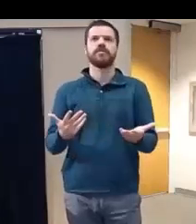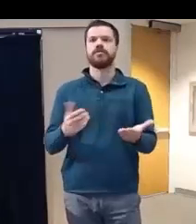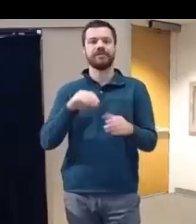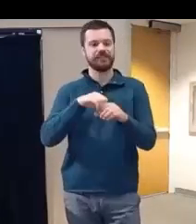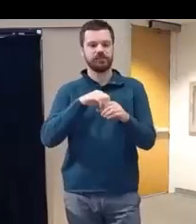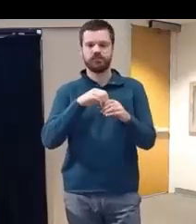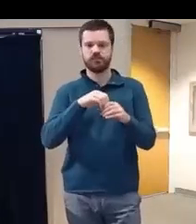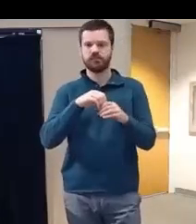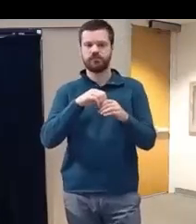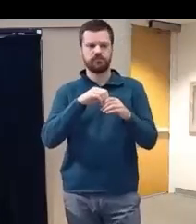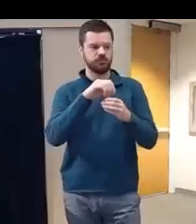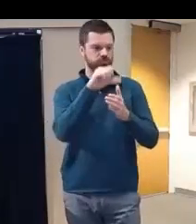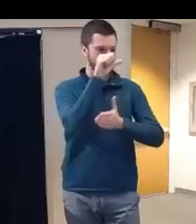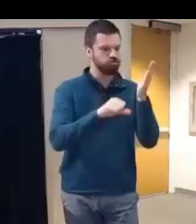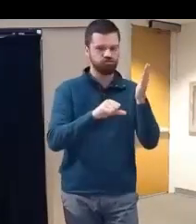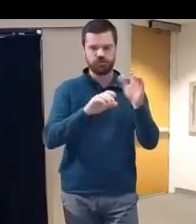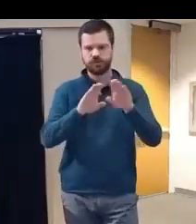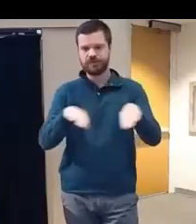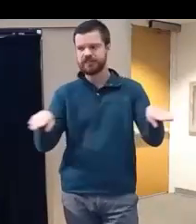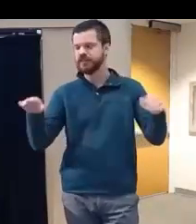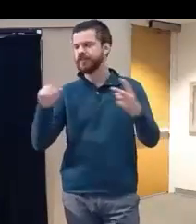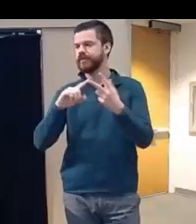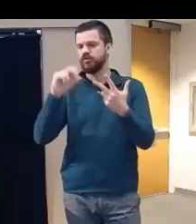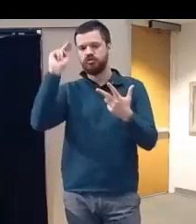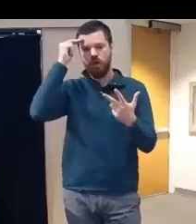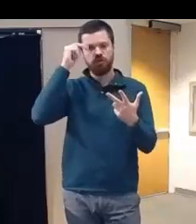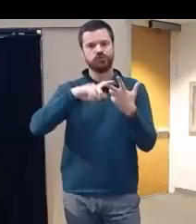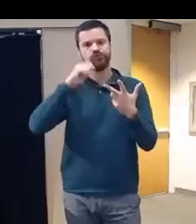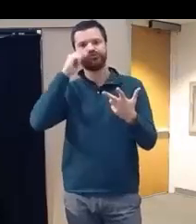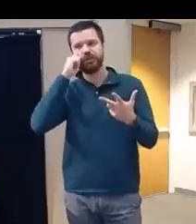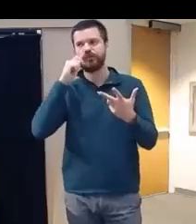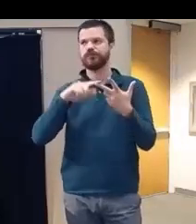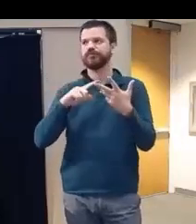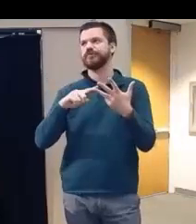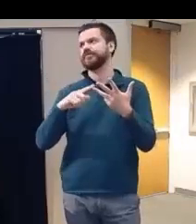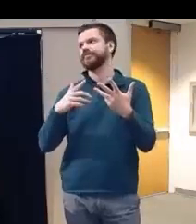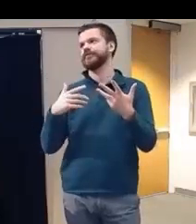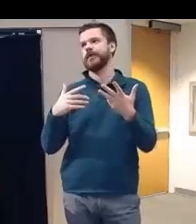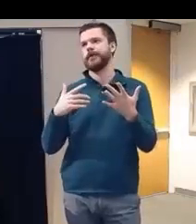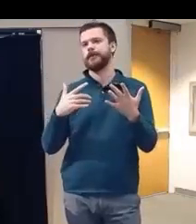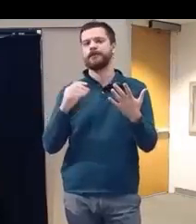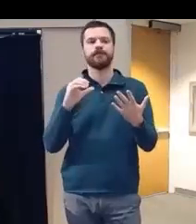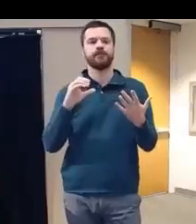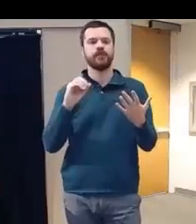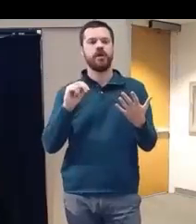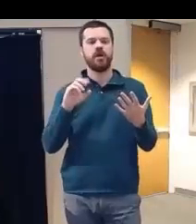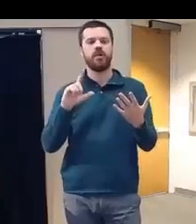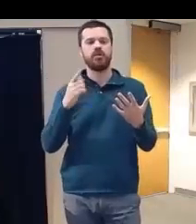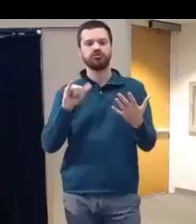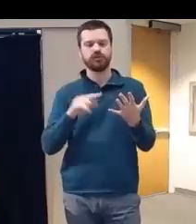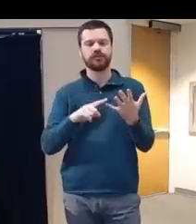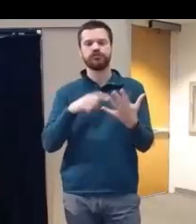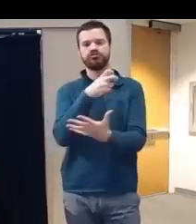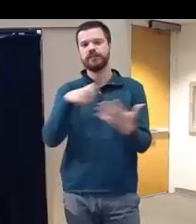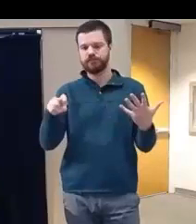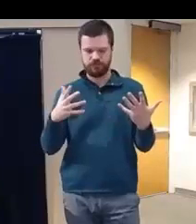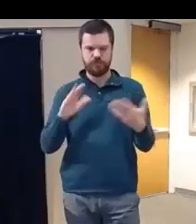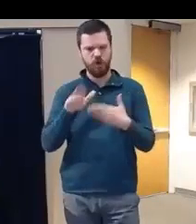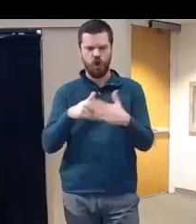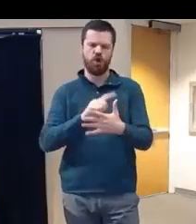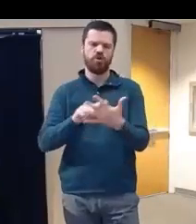Pediatrics neurology Dermatology oncology transplant lots of different places foreign